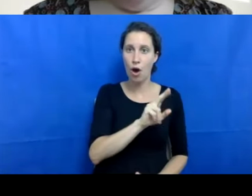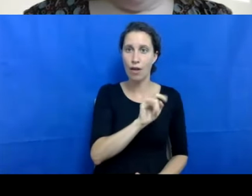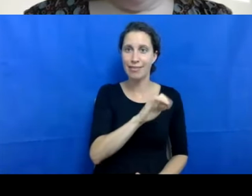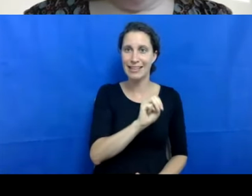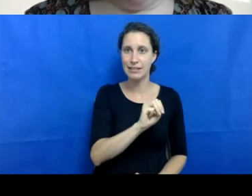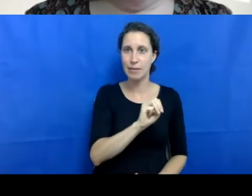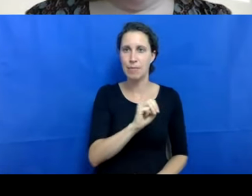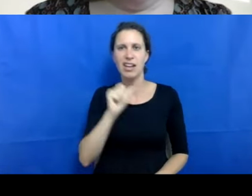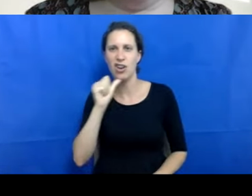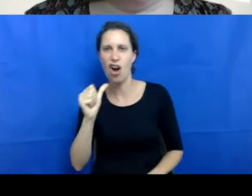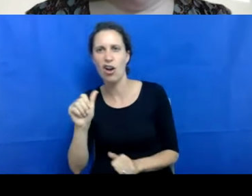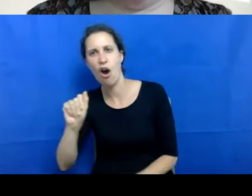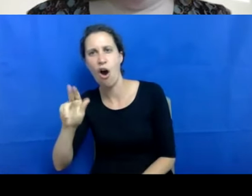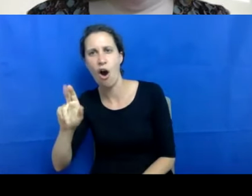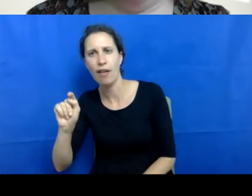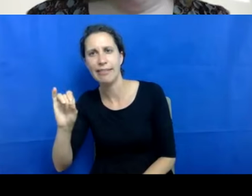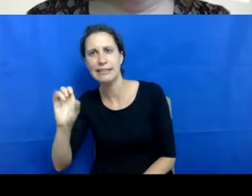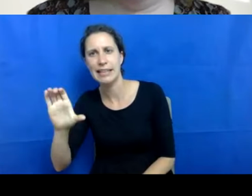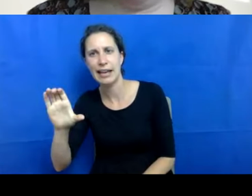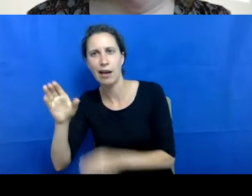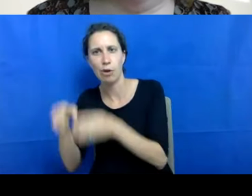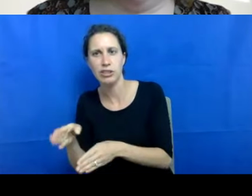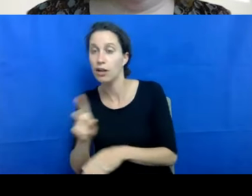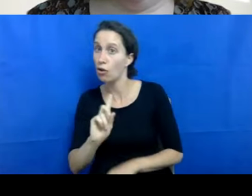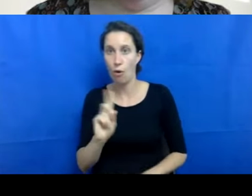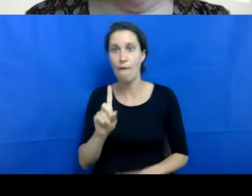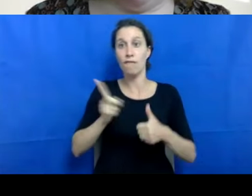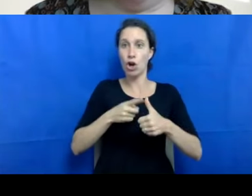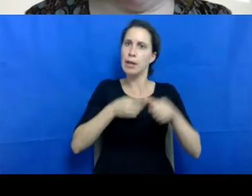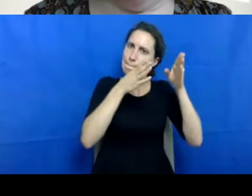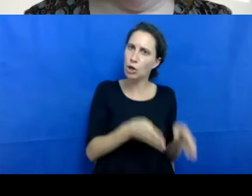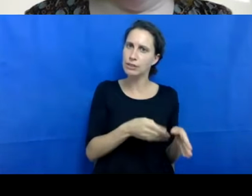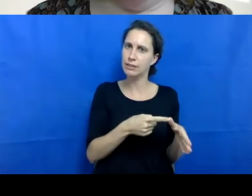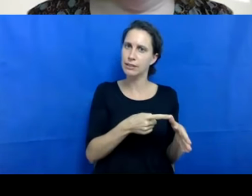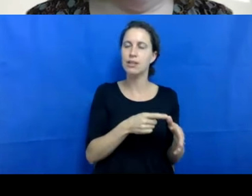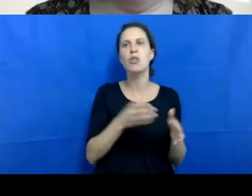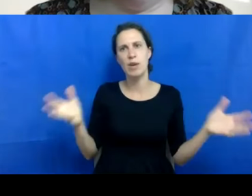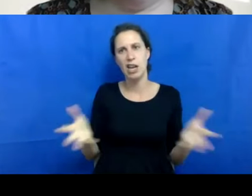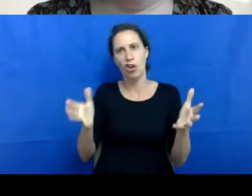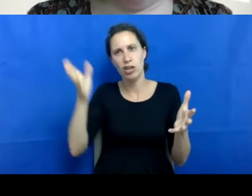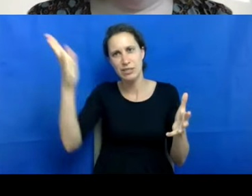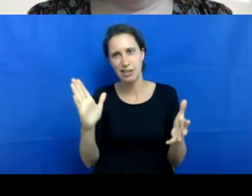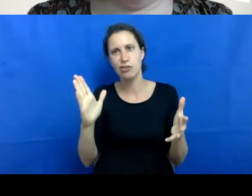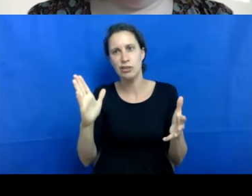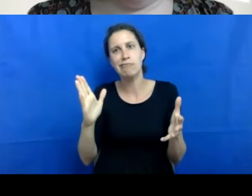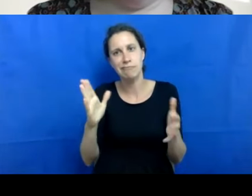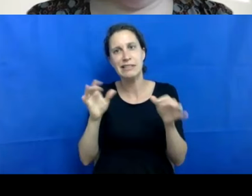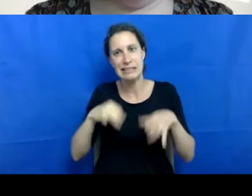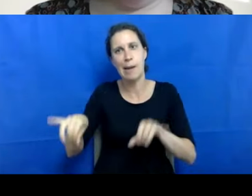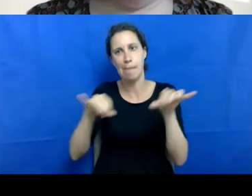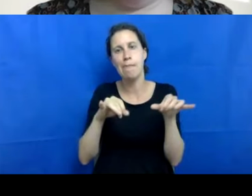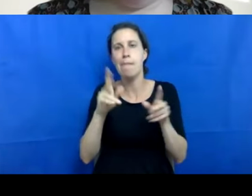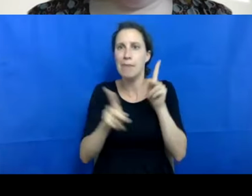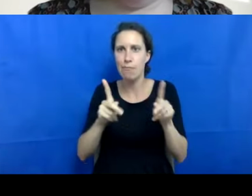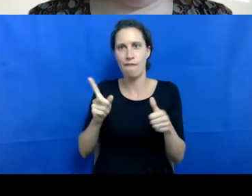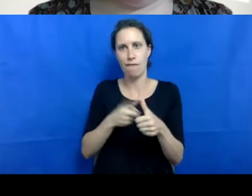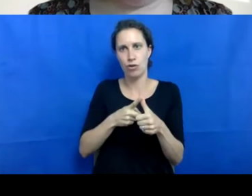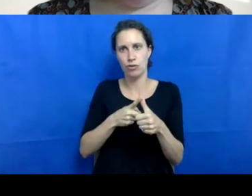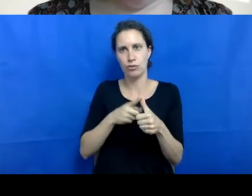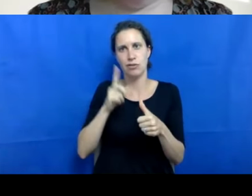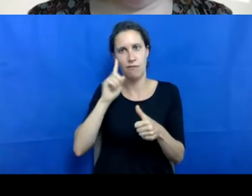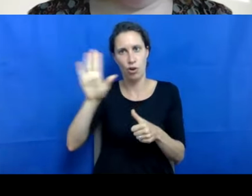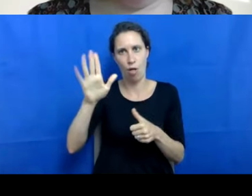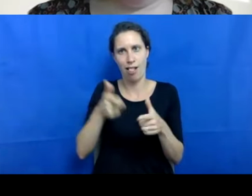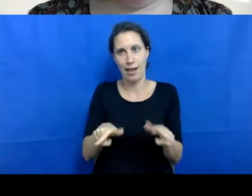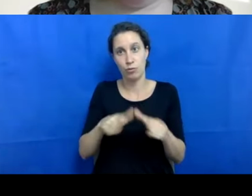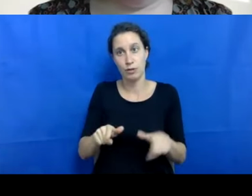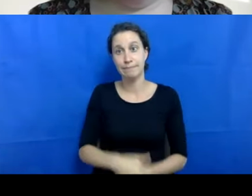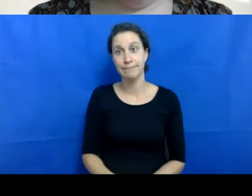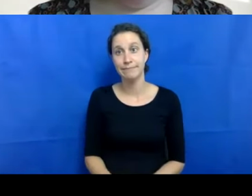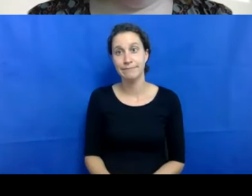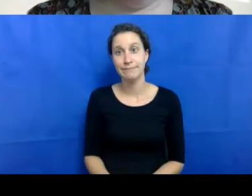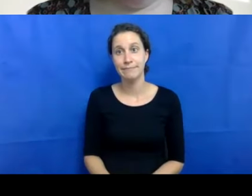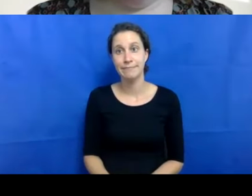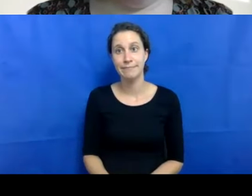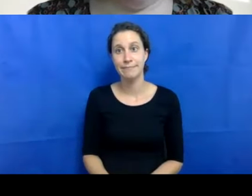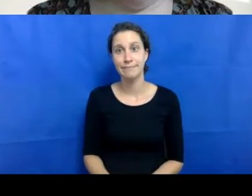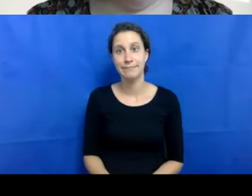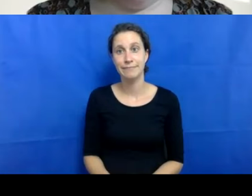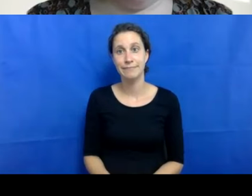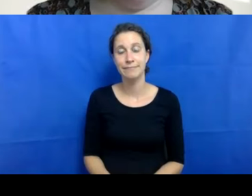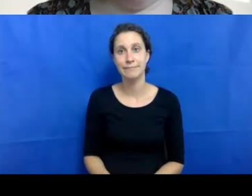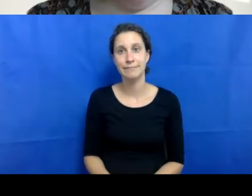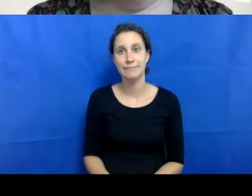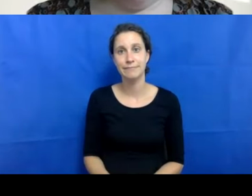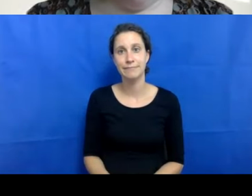We encourage all of our presenters to use people first language in our events.